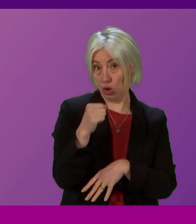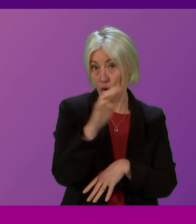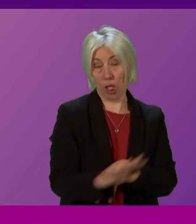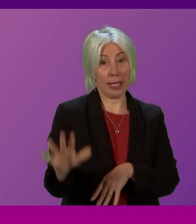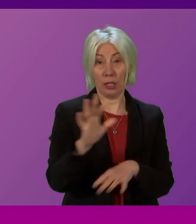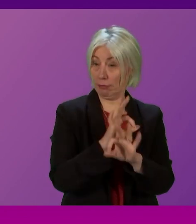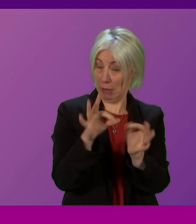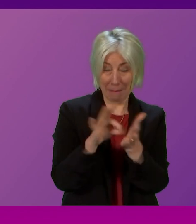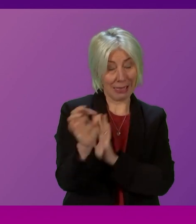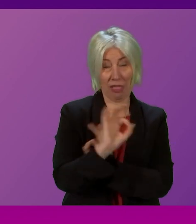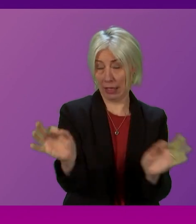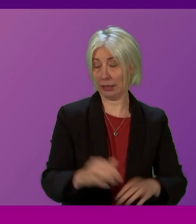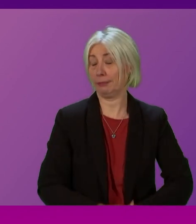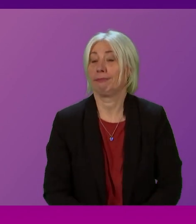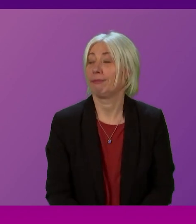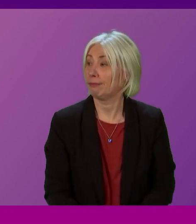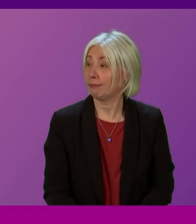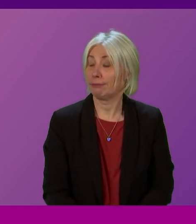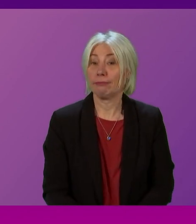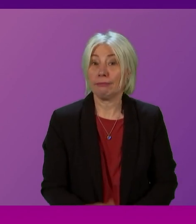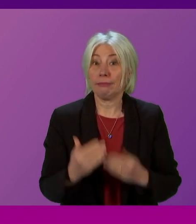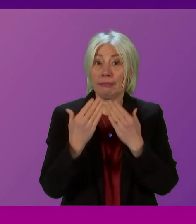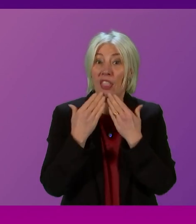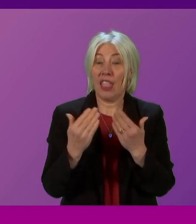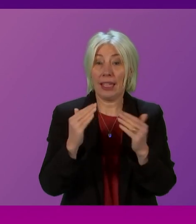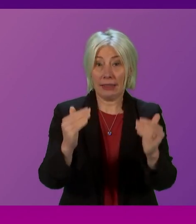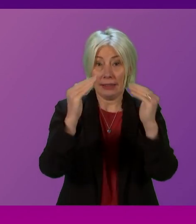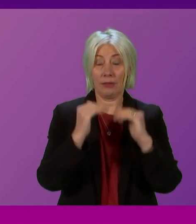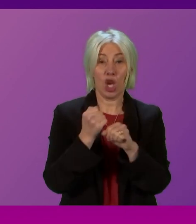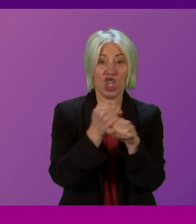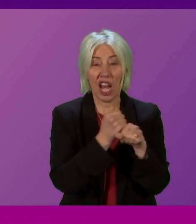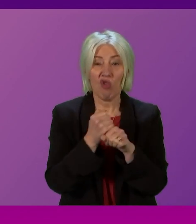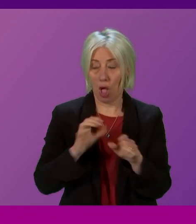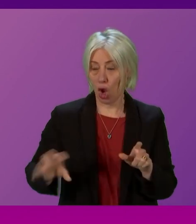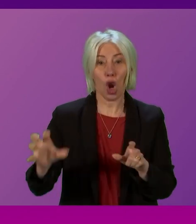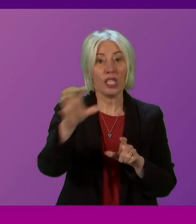We move to general and constituency supplementary questions.